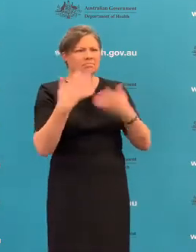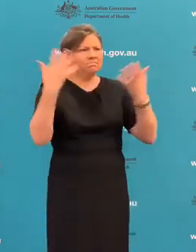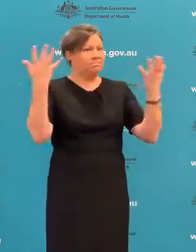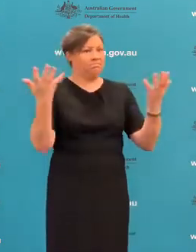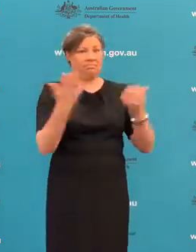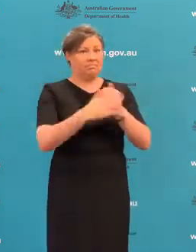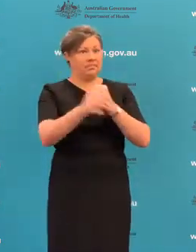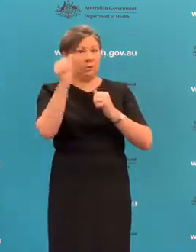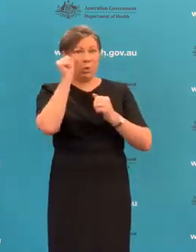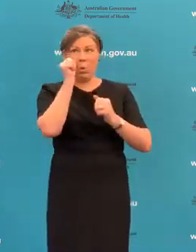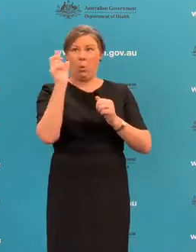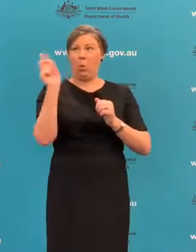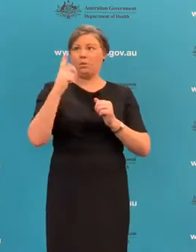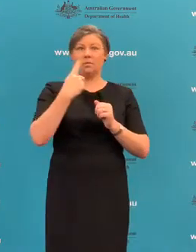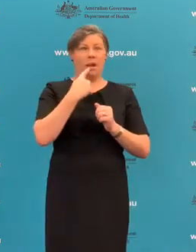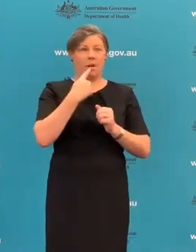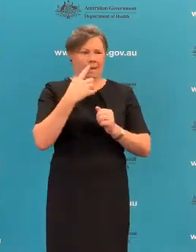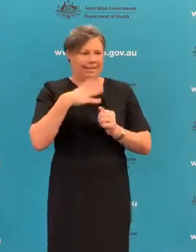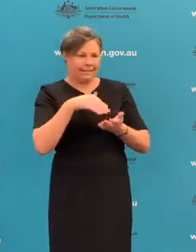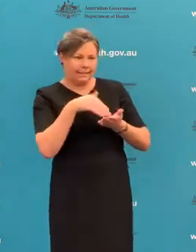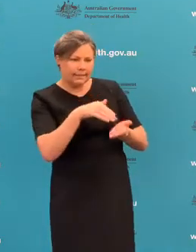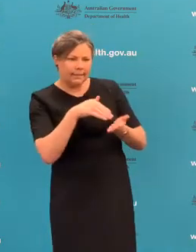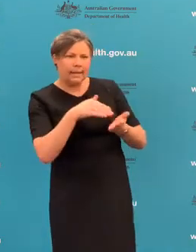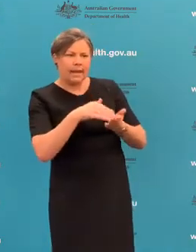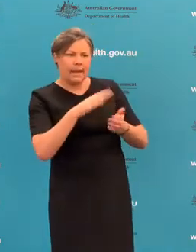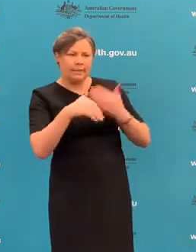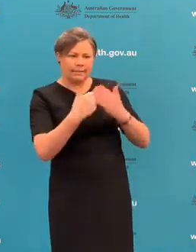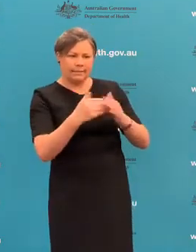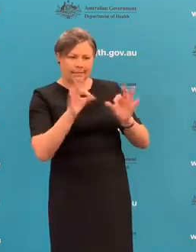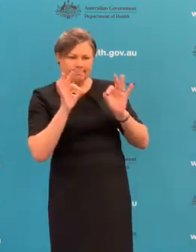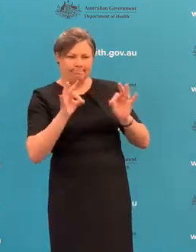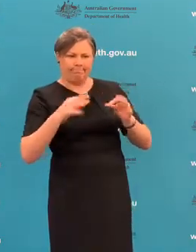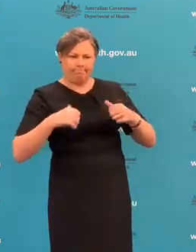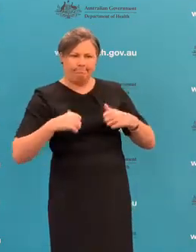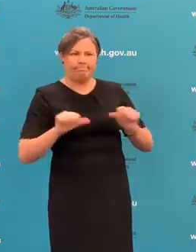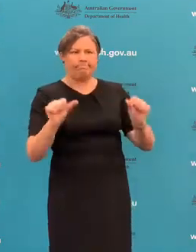are supporting people in their ongoing recovery. Matt is also on the phone.